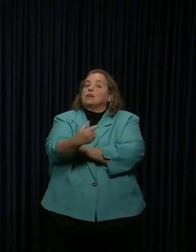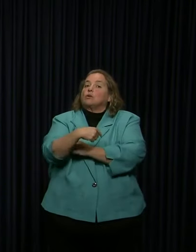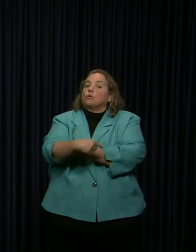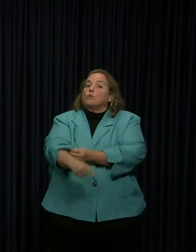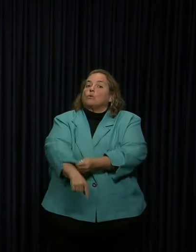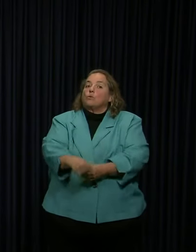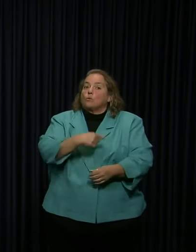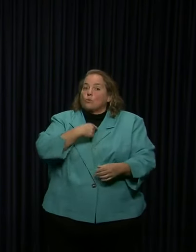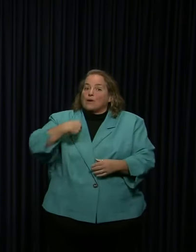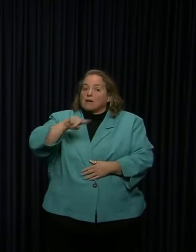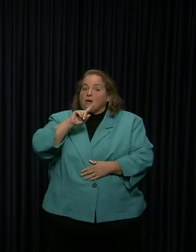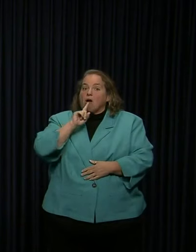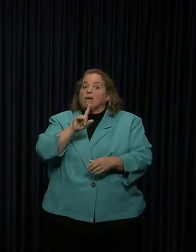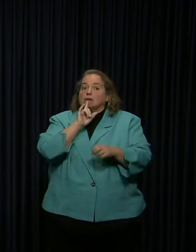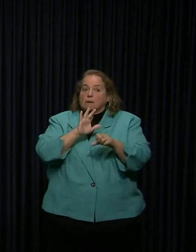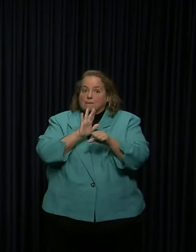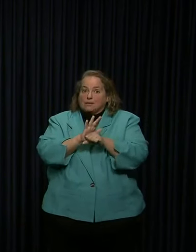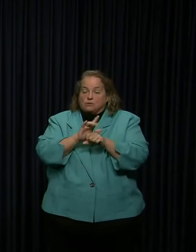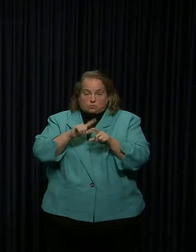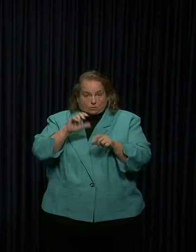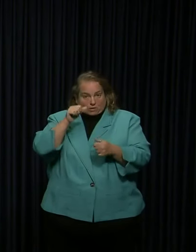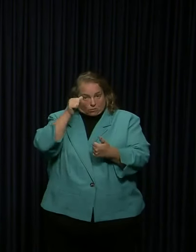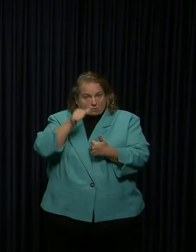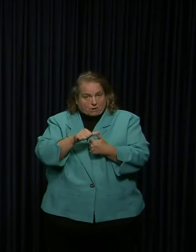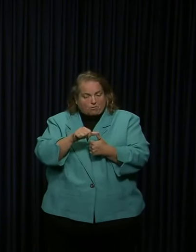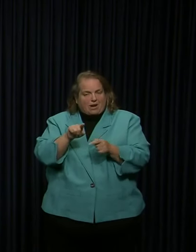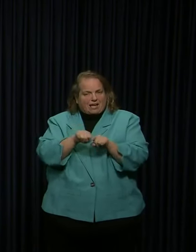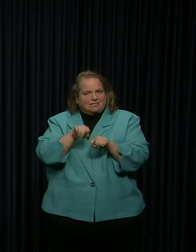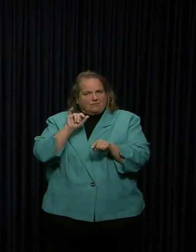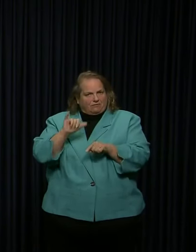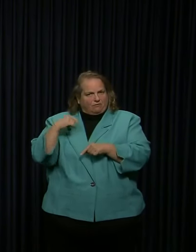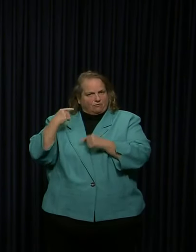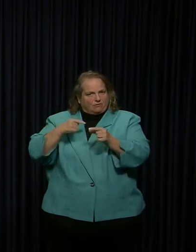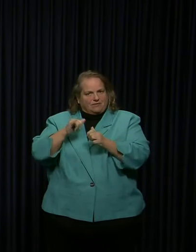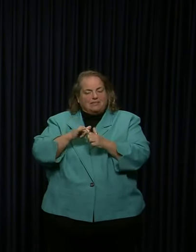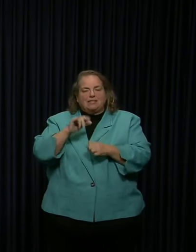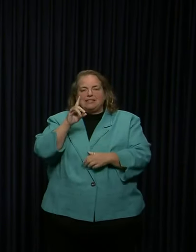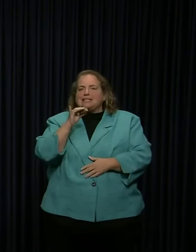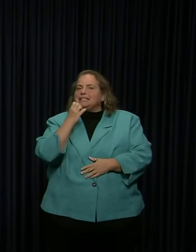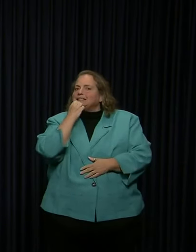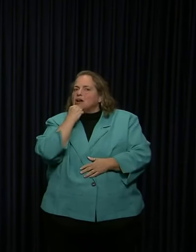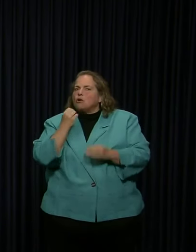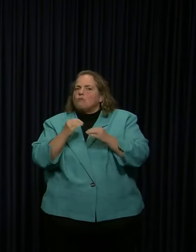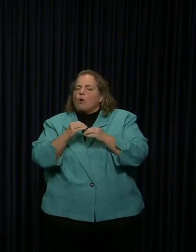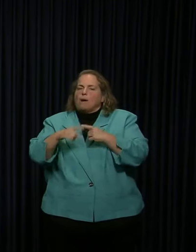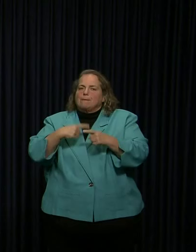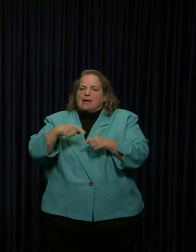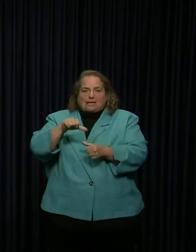THAT THERE IS NO DEMOCRAT OR REPUBLICAN, JUST AMERICANS